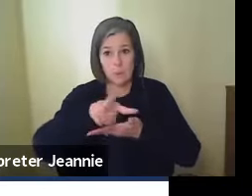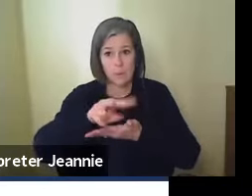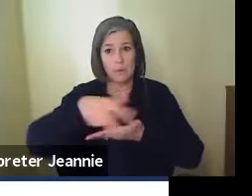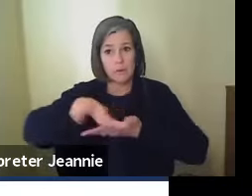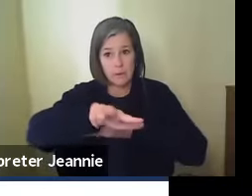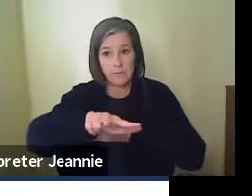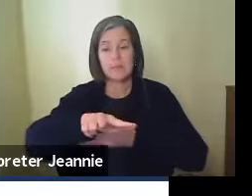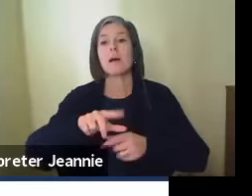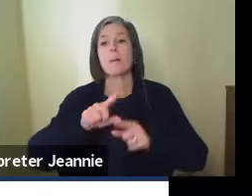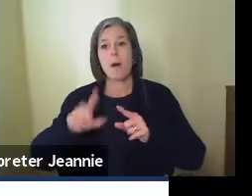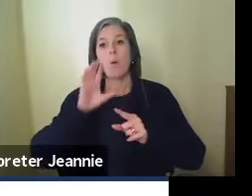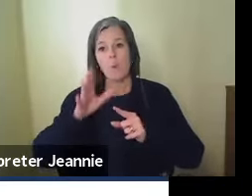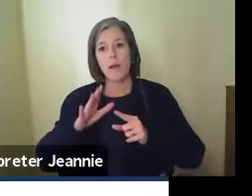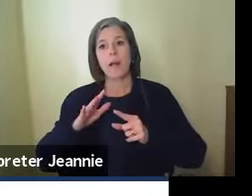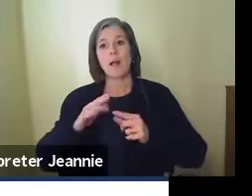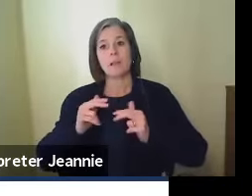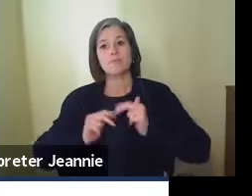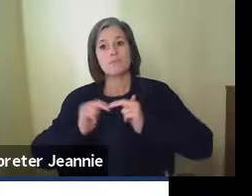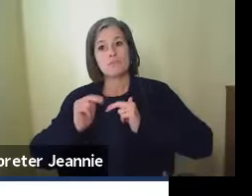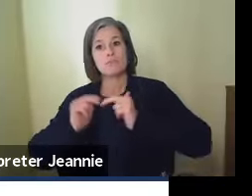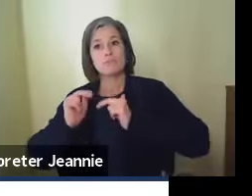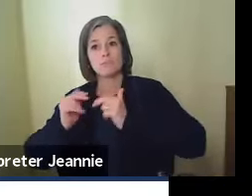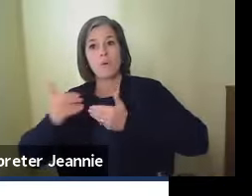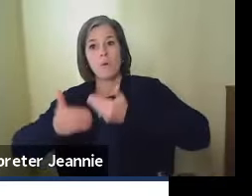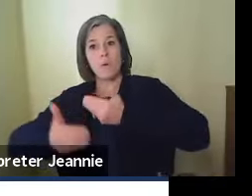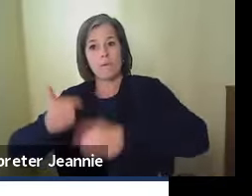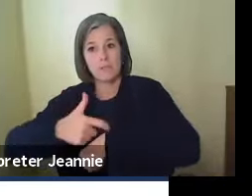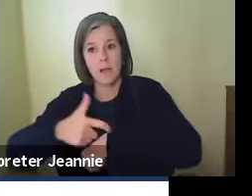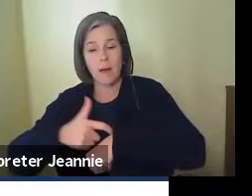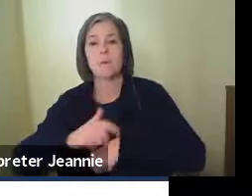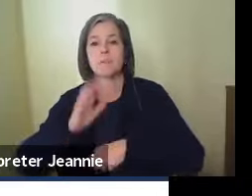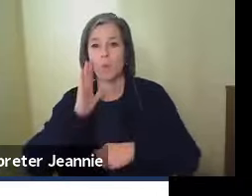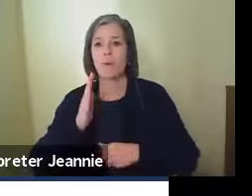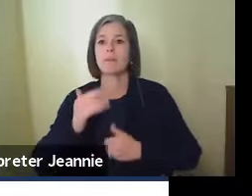It will ramp up over time so it will be a step ladder process.